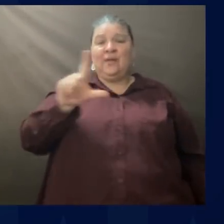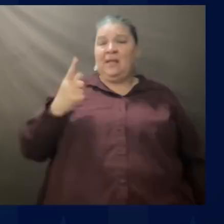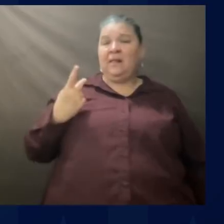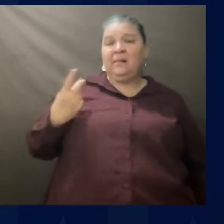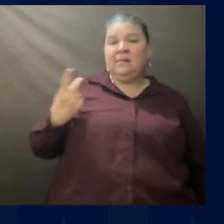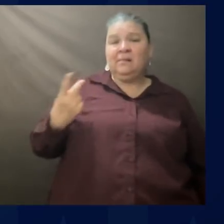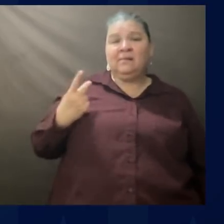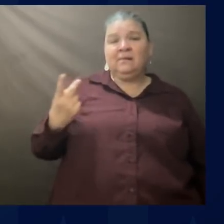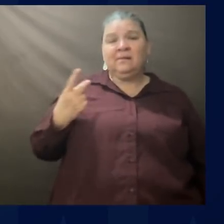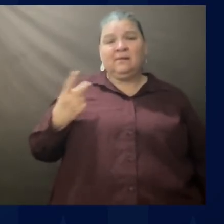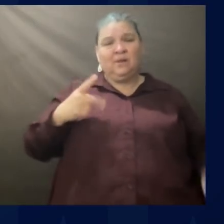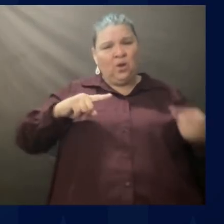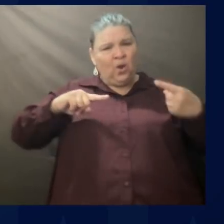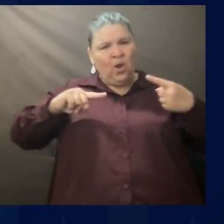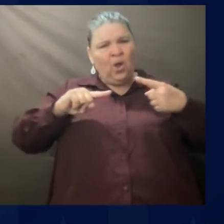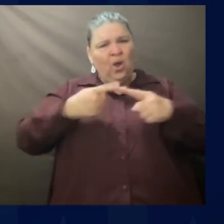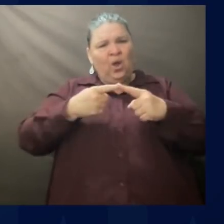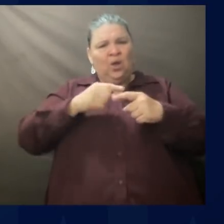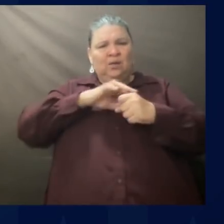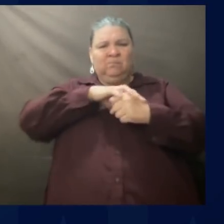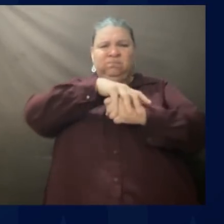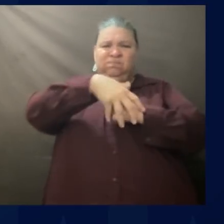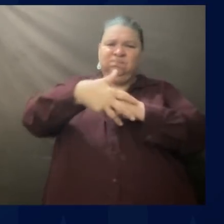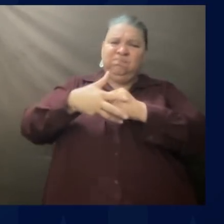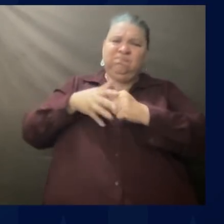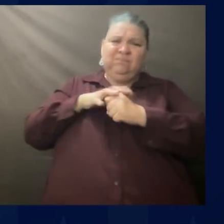was part of something bigger -- bigger than any of us.